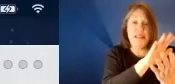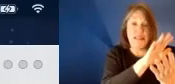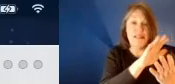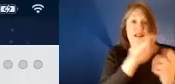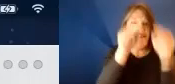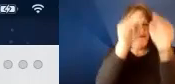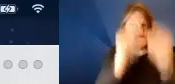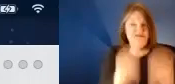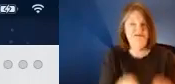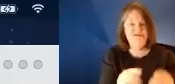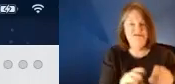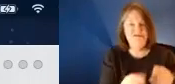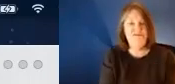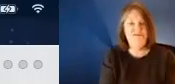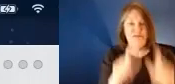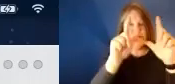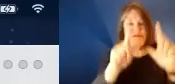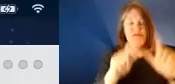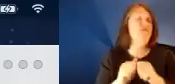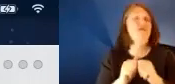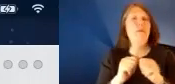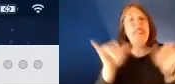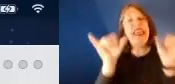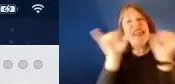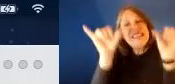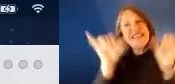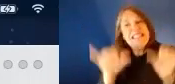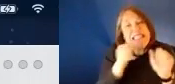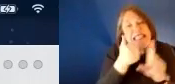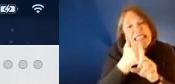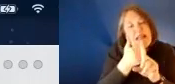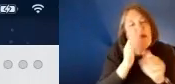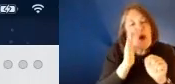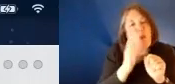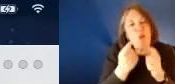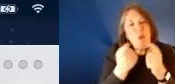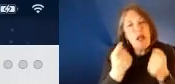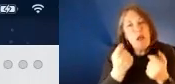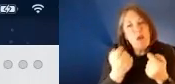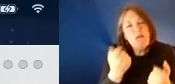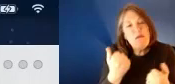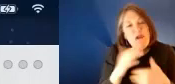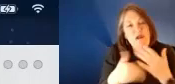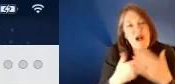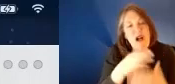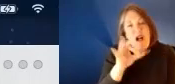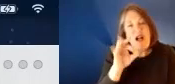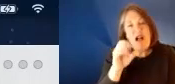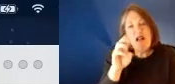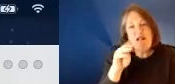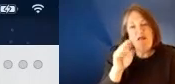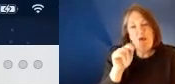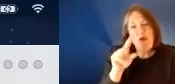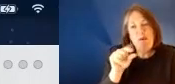06:56:12 The system will remove all formatting from your sources when you put it in.